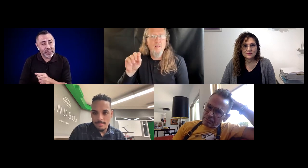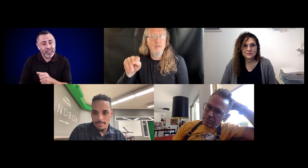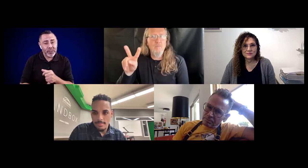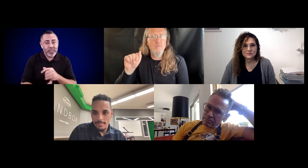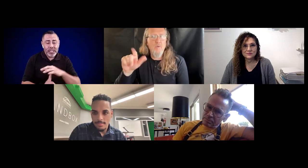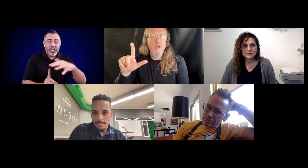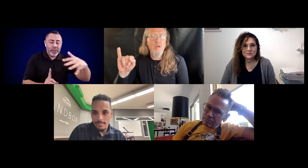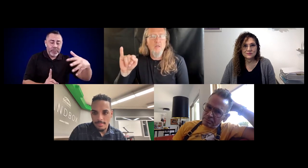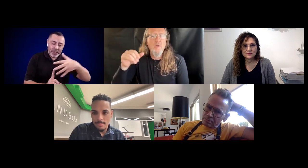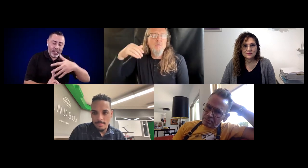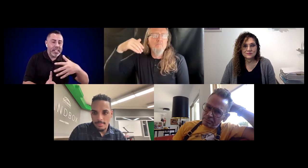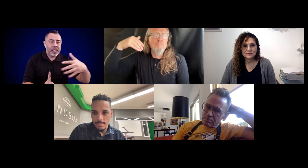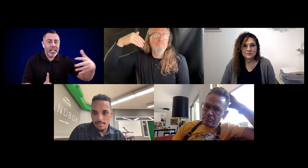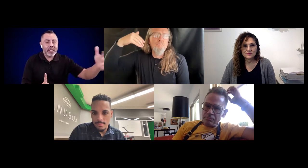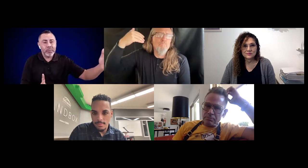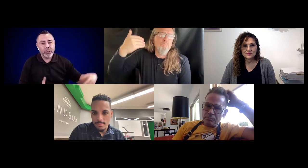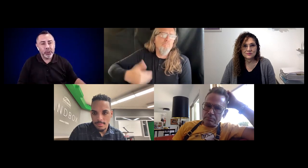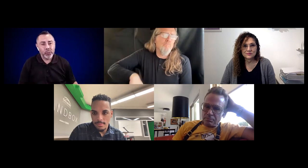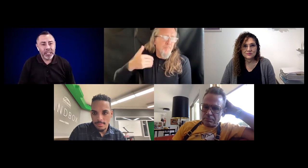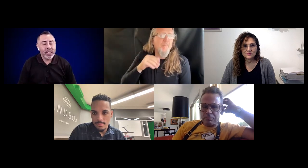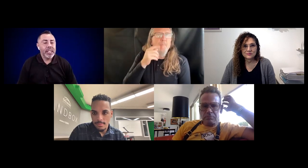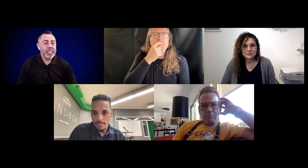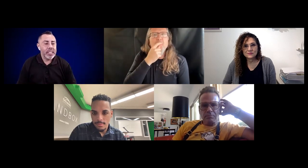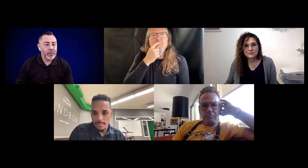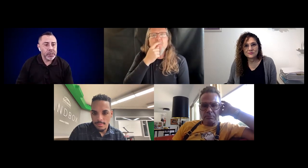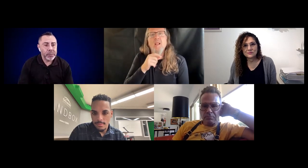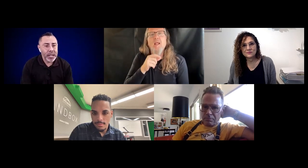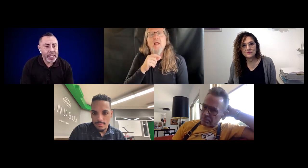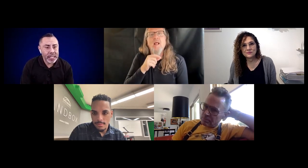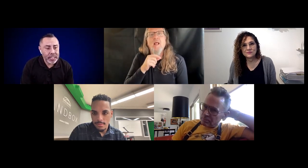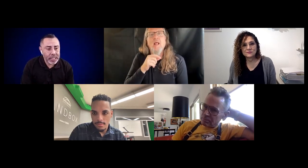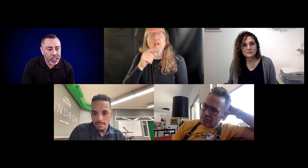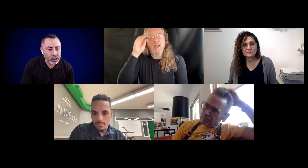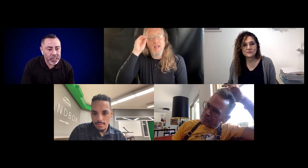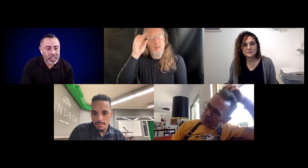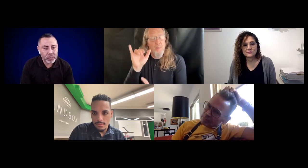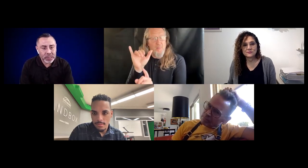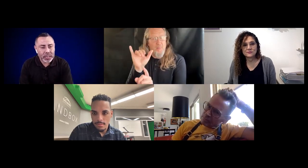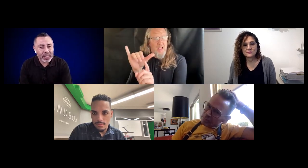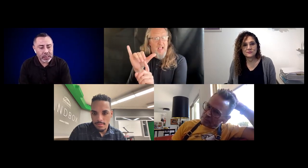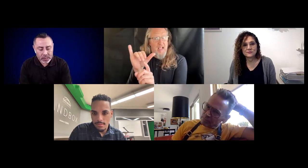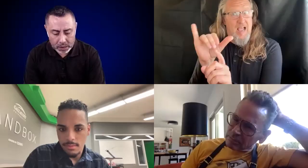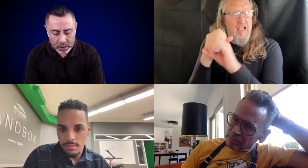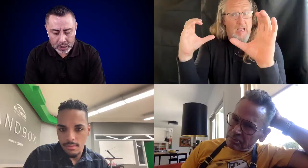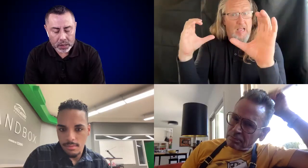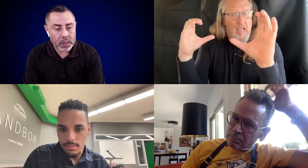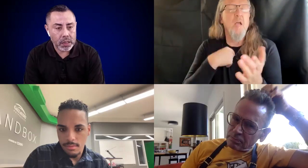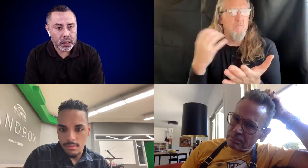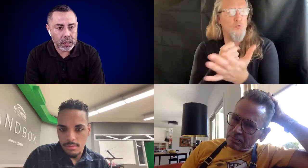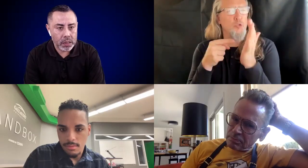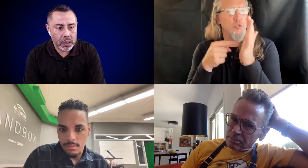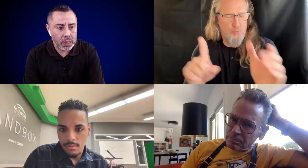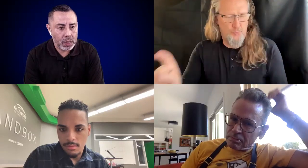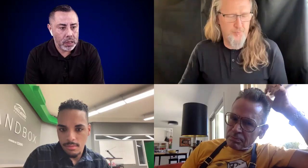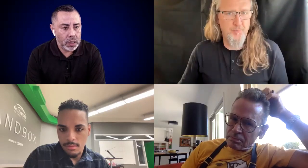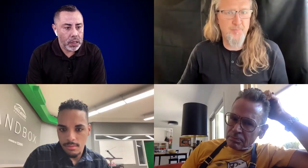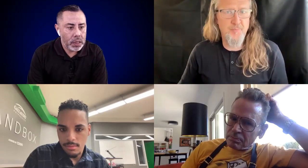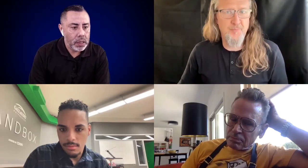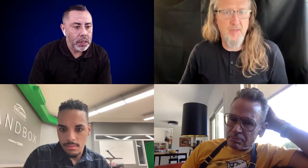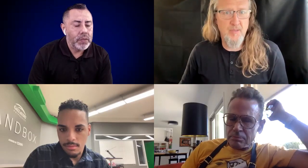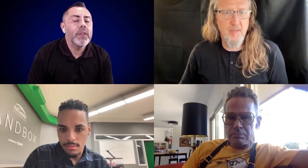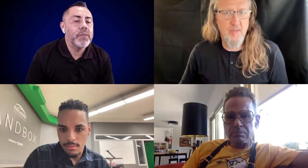And you know a dandelion can be blown away, and that was by a gentleman named Clayton